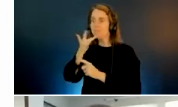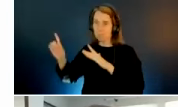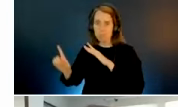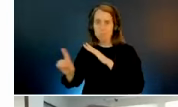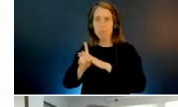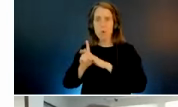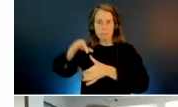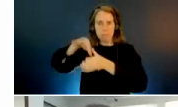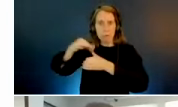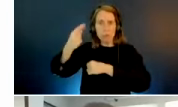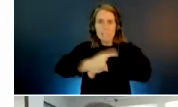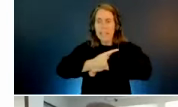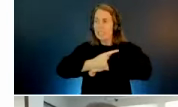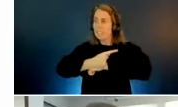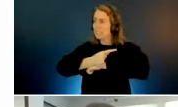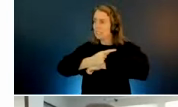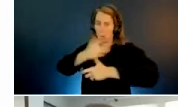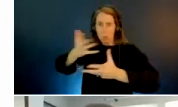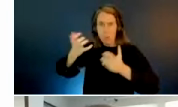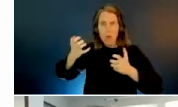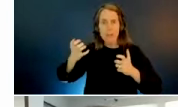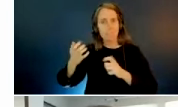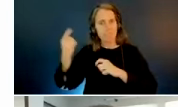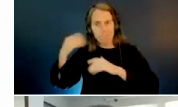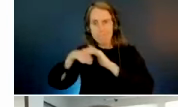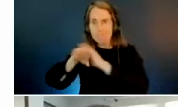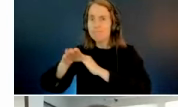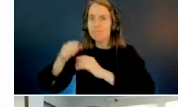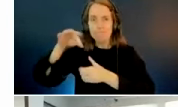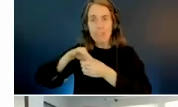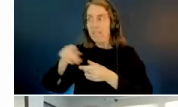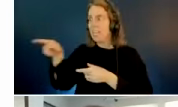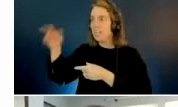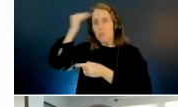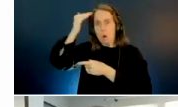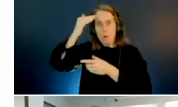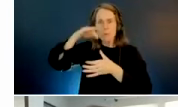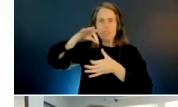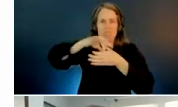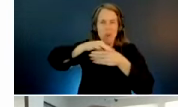to know our the ladies who work at our precinct i myself as a person who works on election day